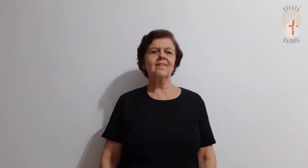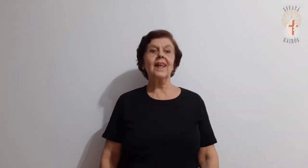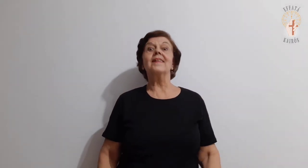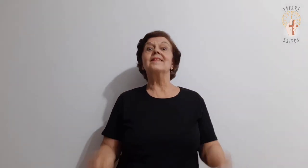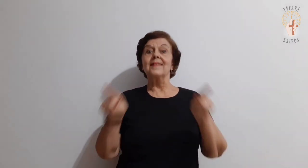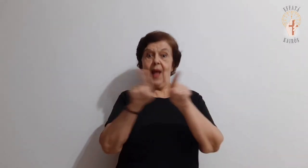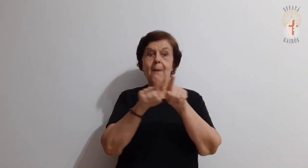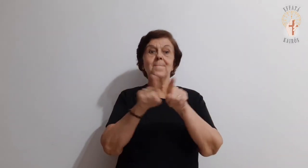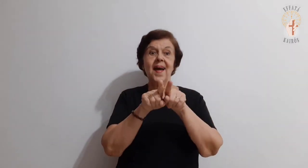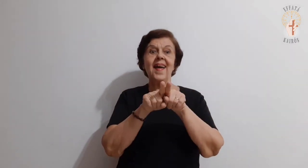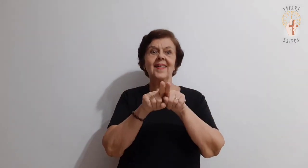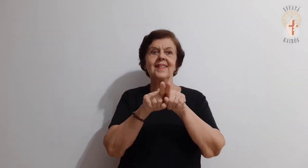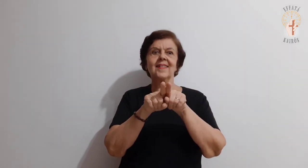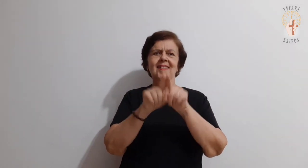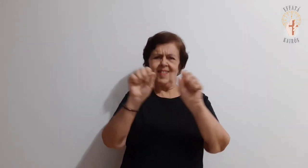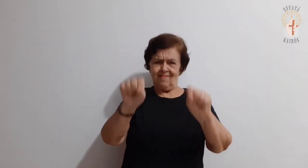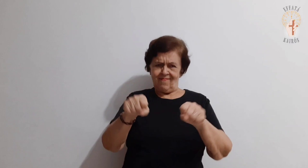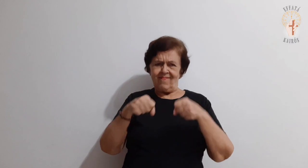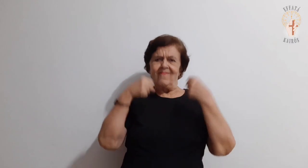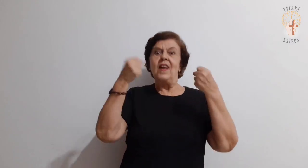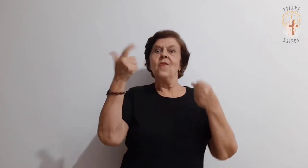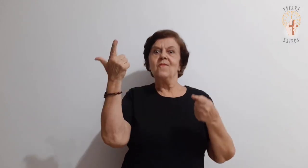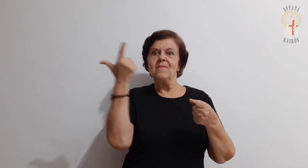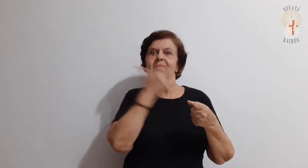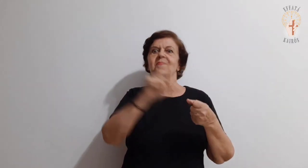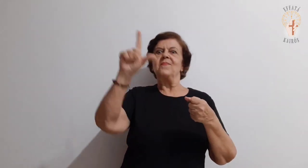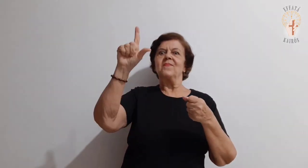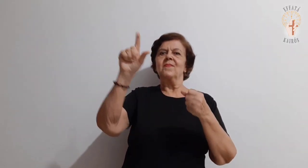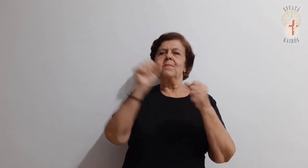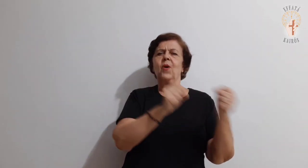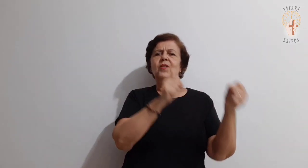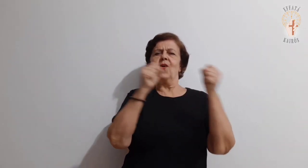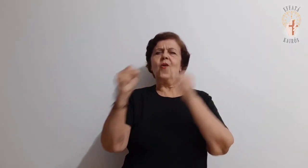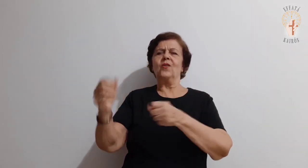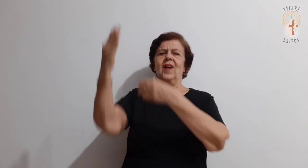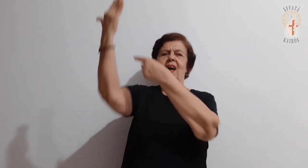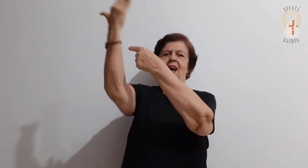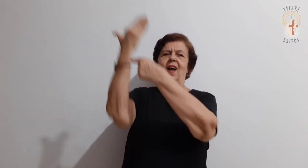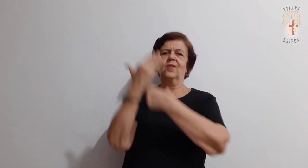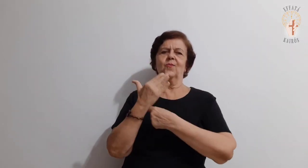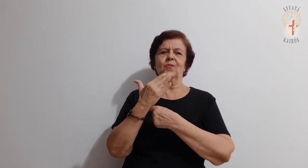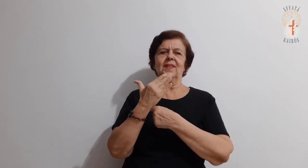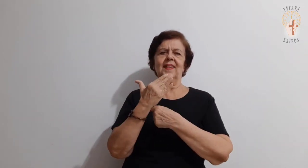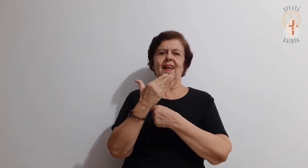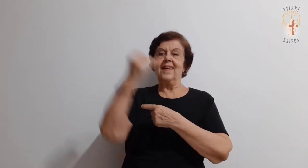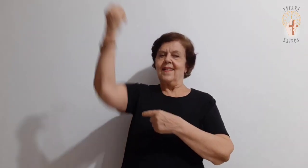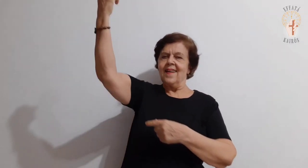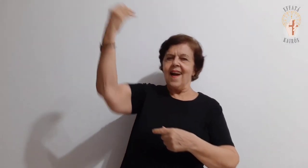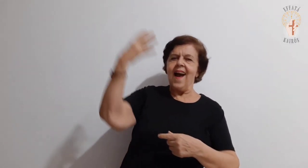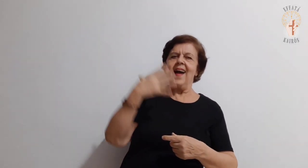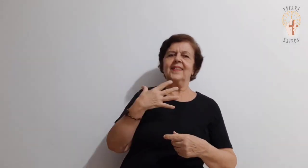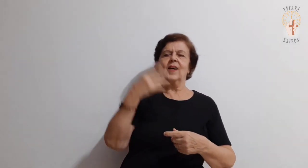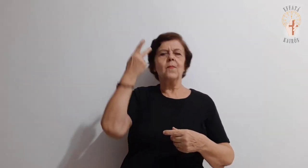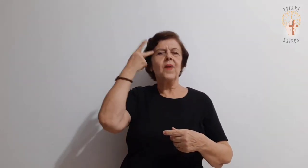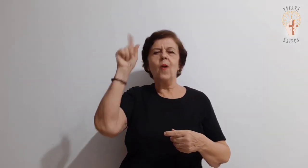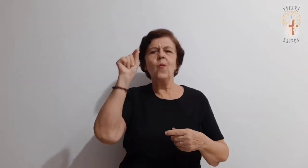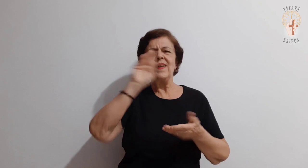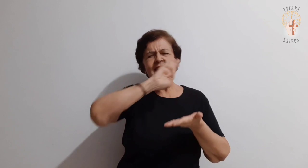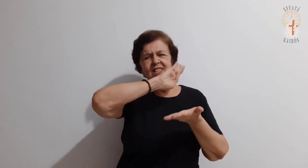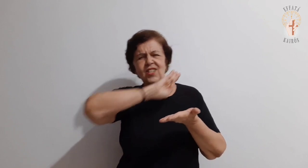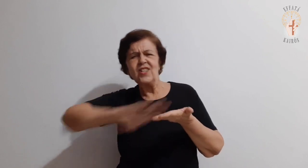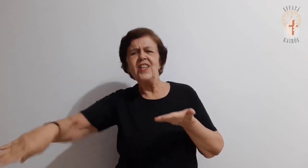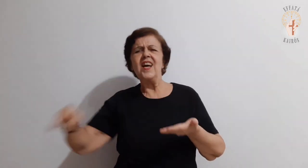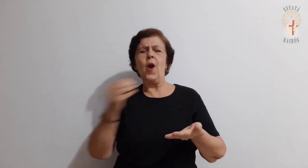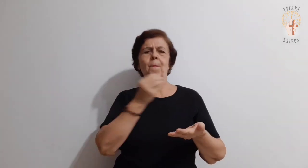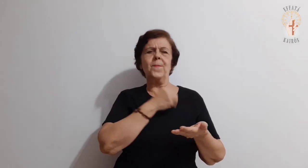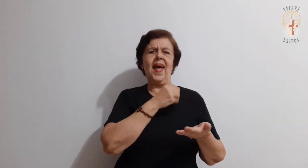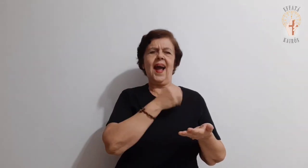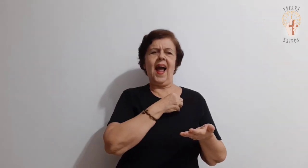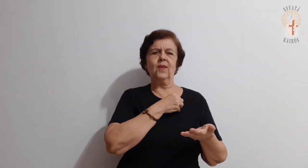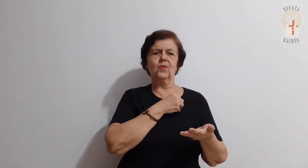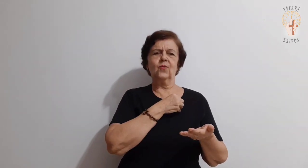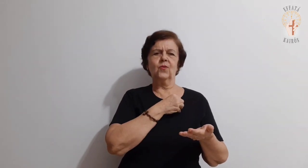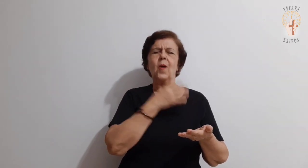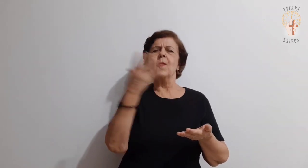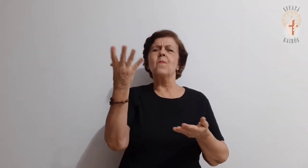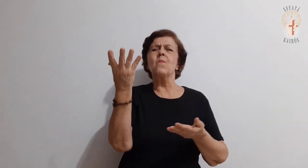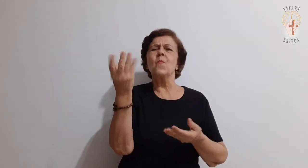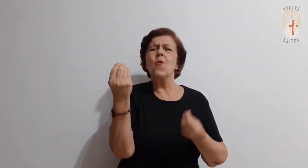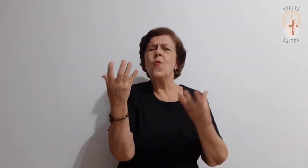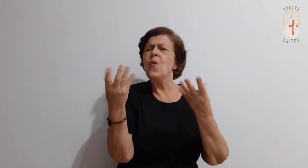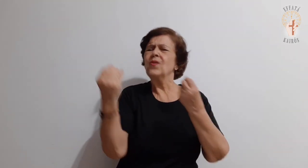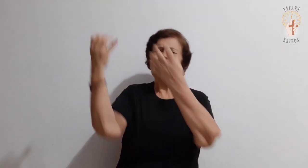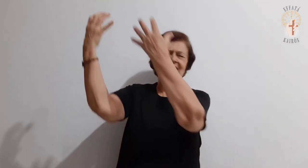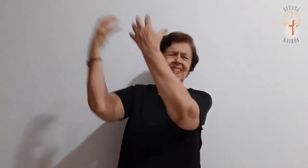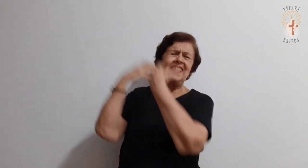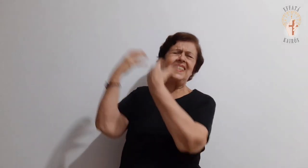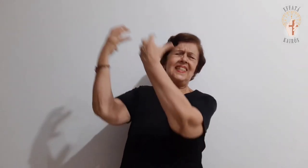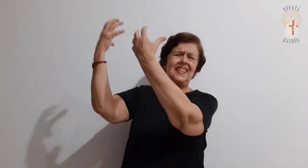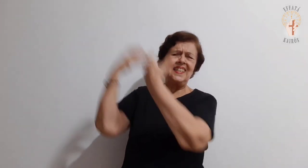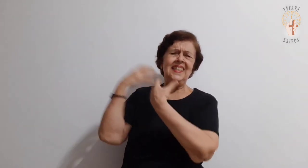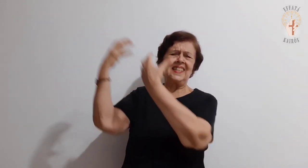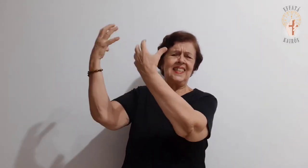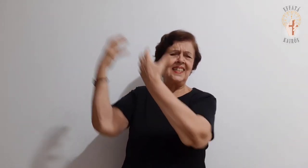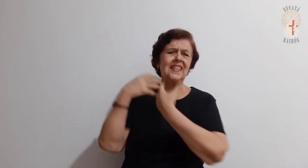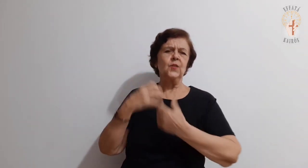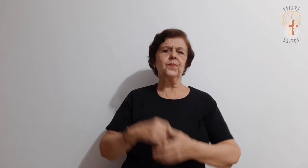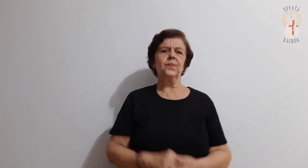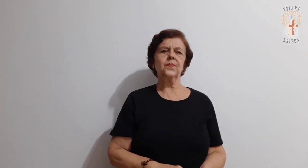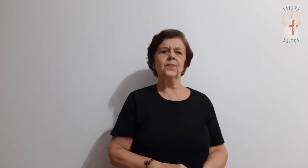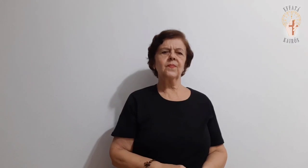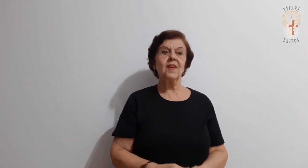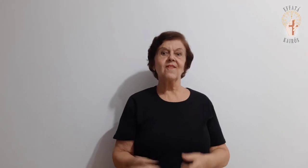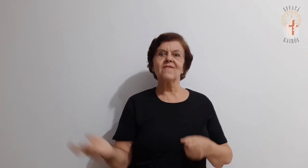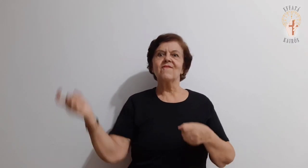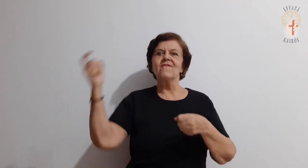we attain the mighty help of grace to get out of sin